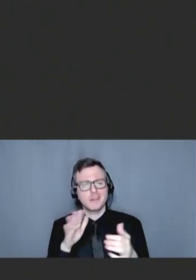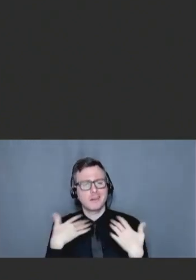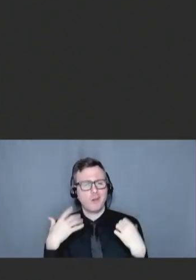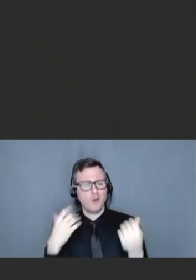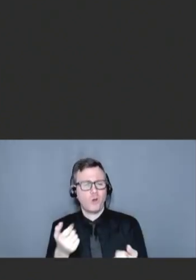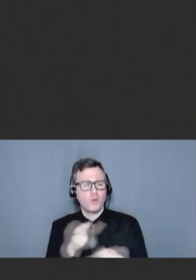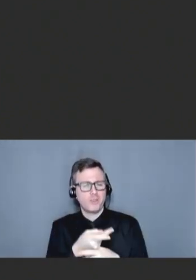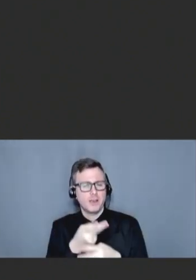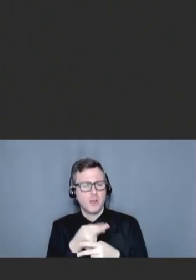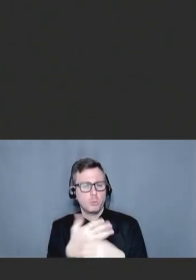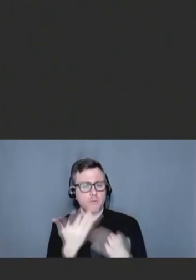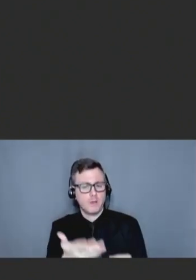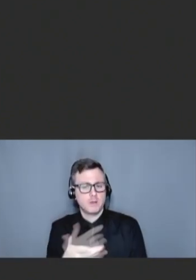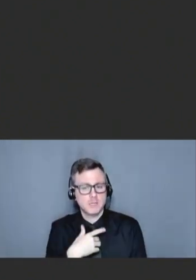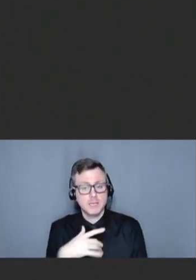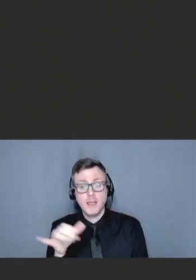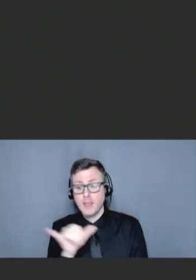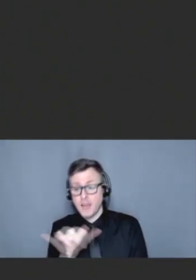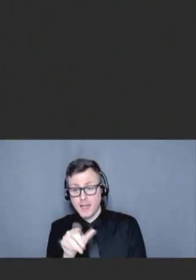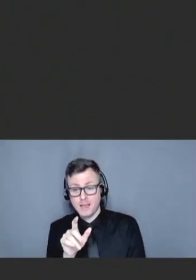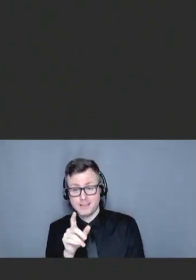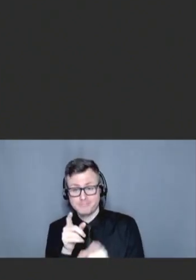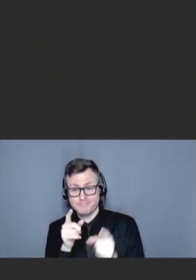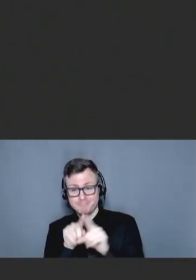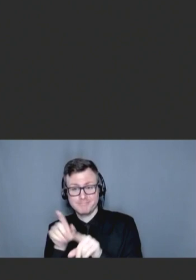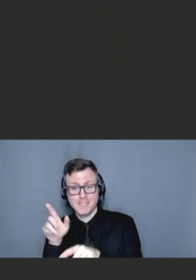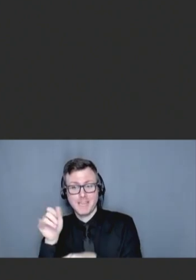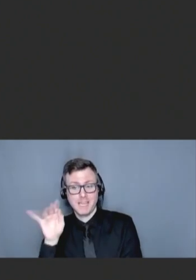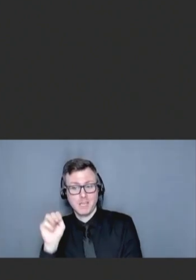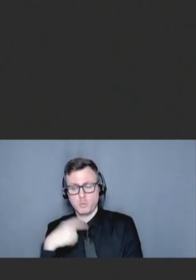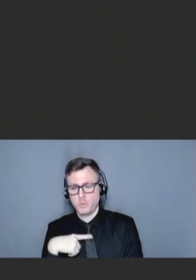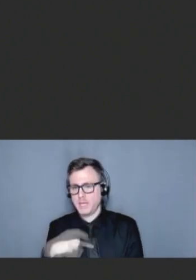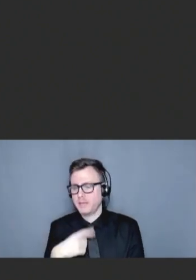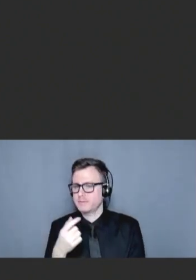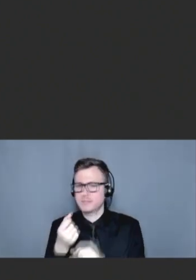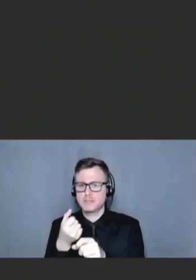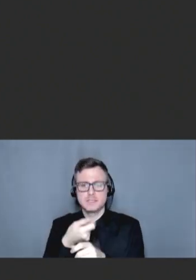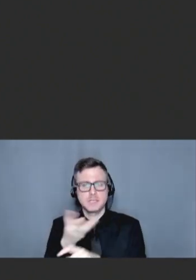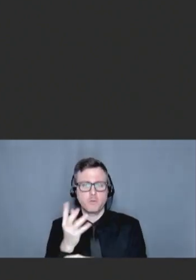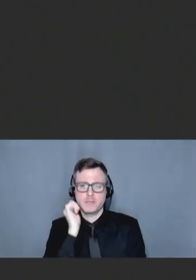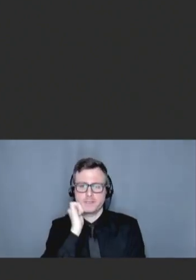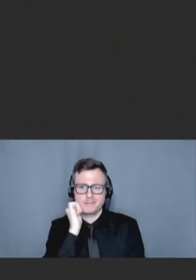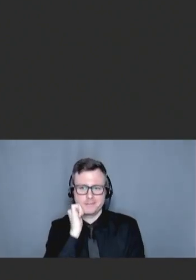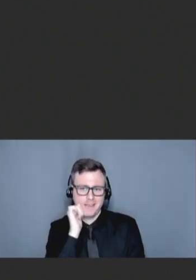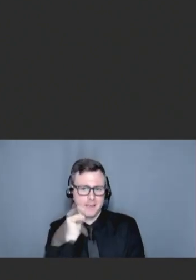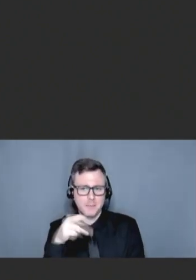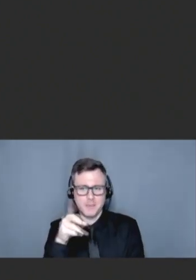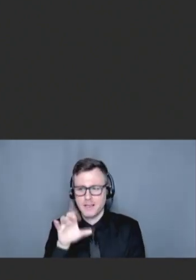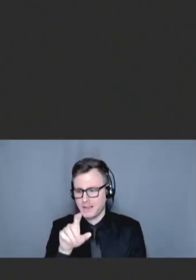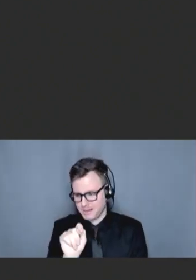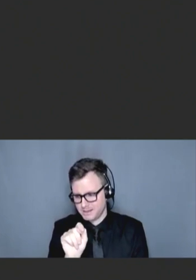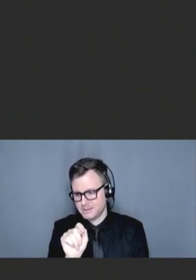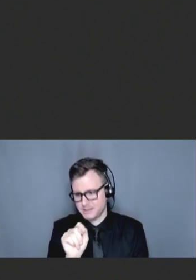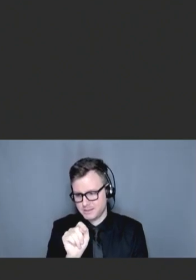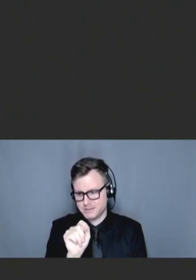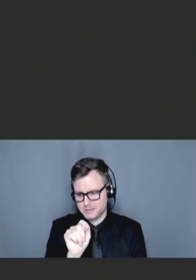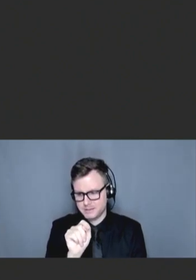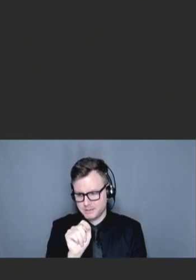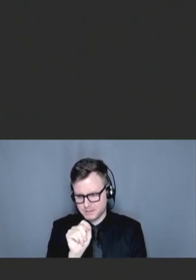And like AIM, we have developed several new daily podcasts featuring many of our members and leaders in the field.